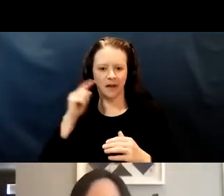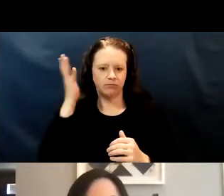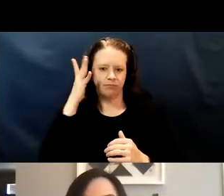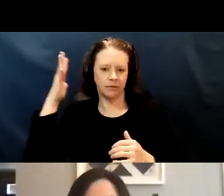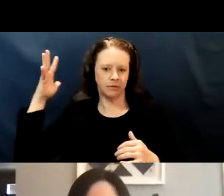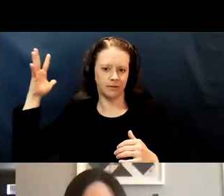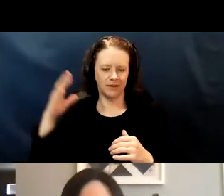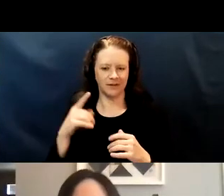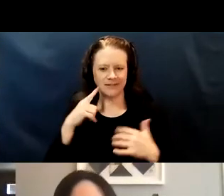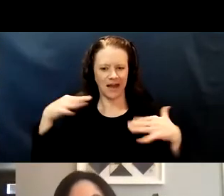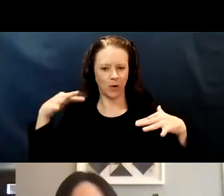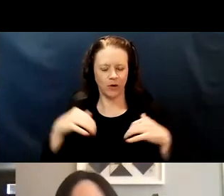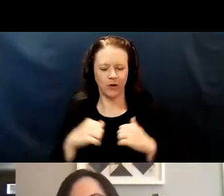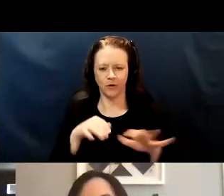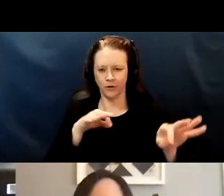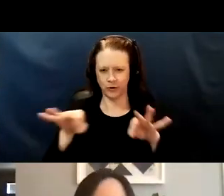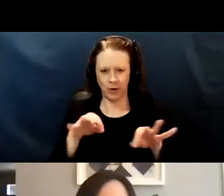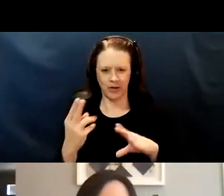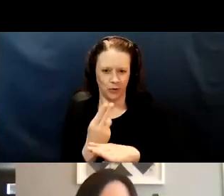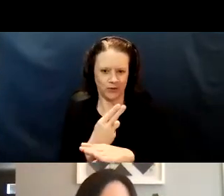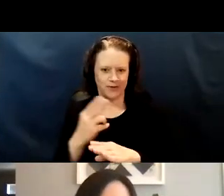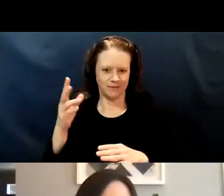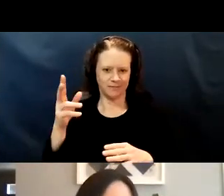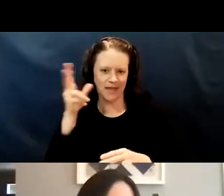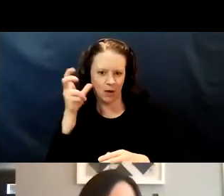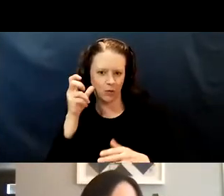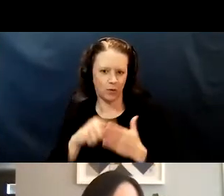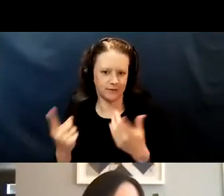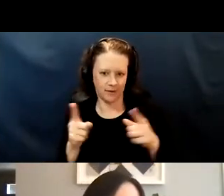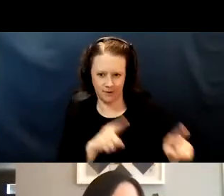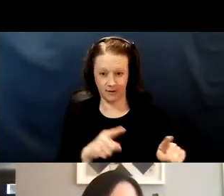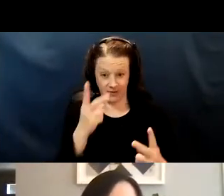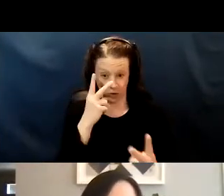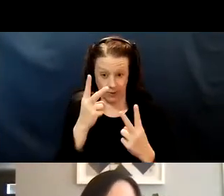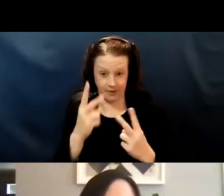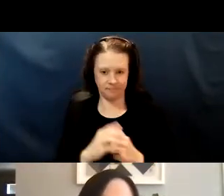you're describing using sound what's happening visually.